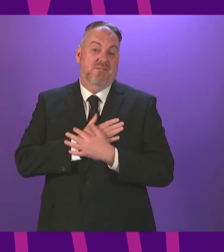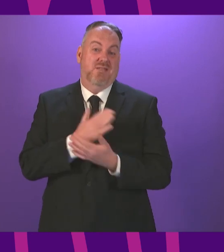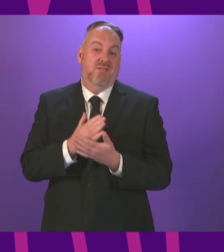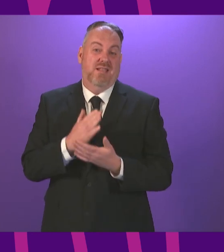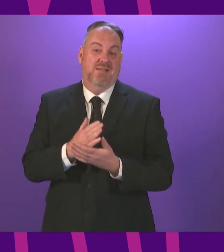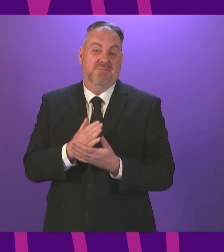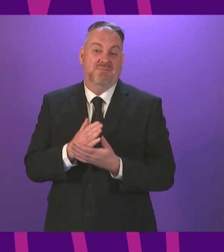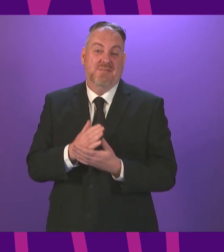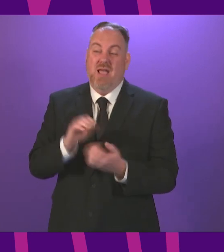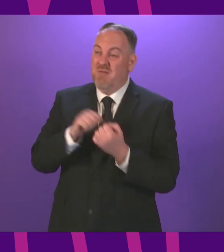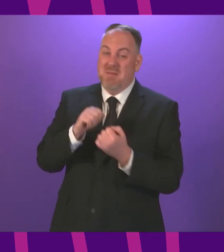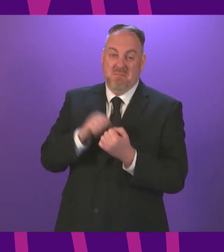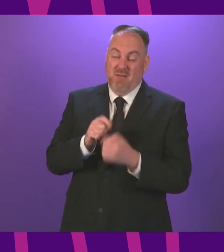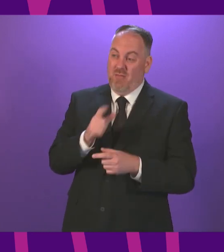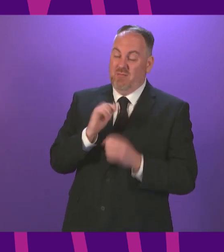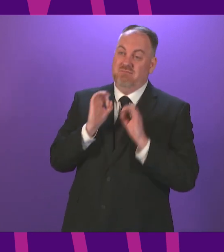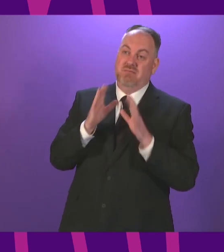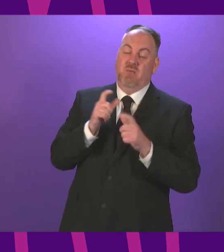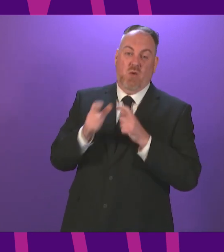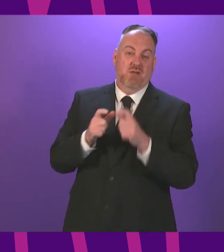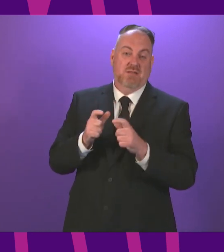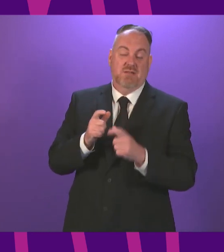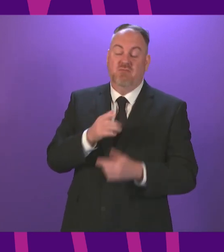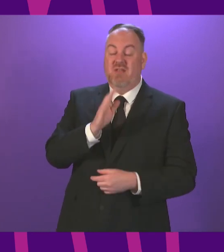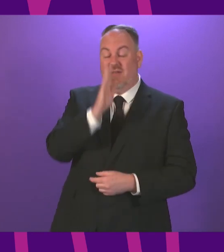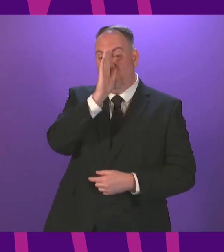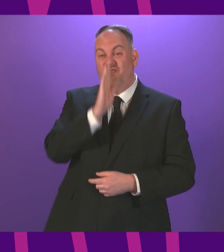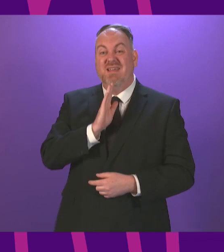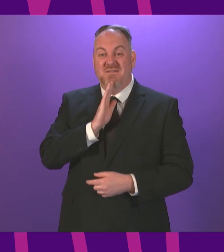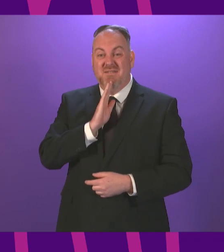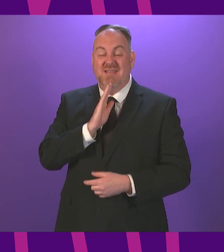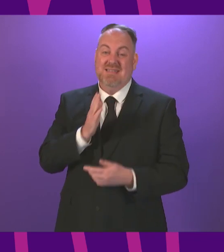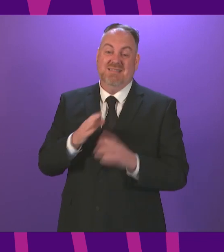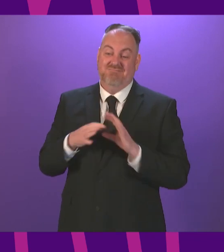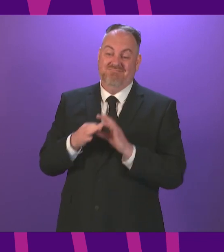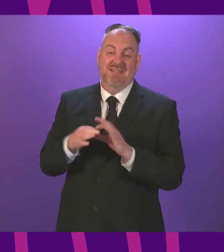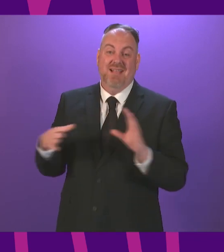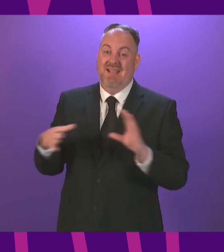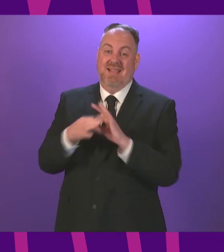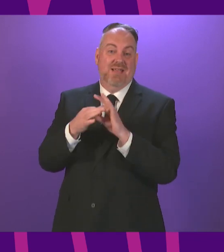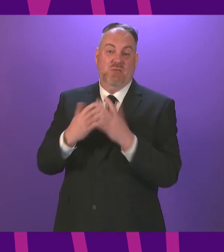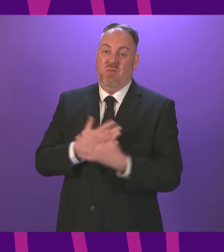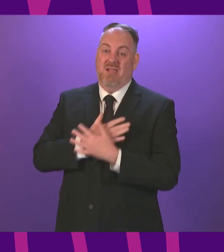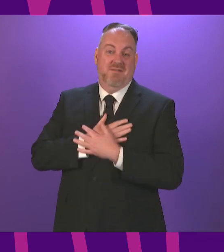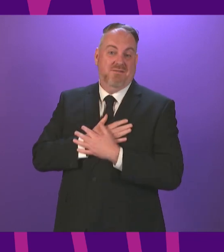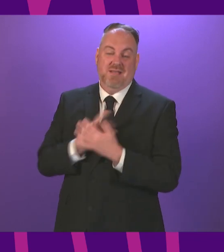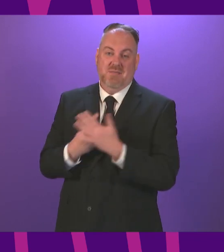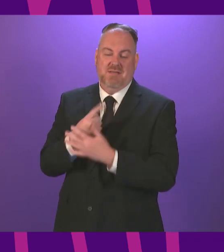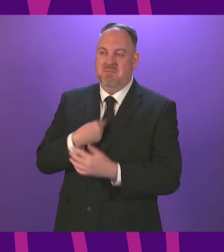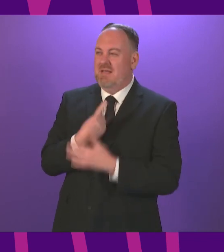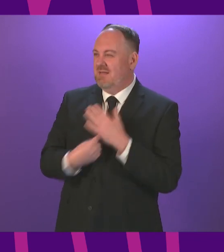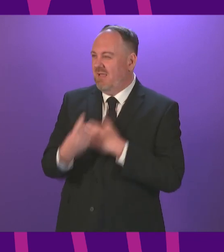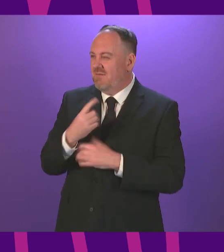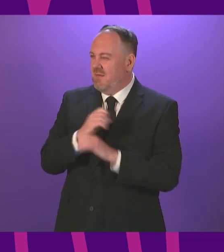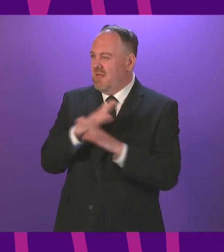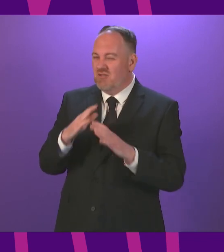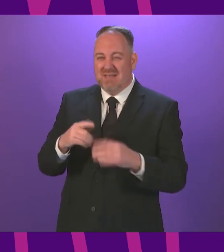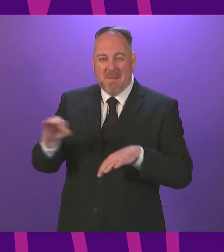those words 20 years ago. I cannot imagine what it is like to be married to someone for 73 years.